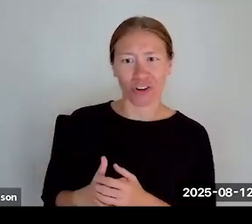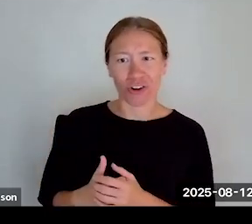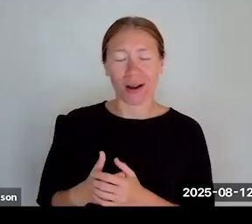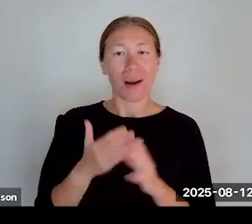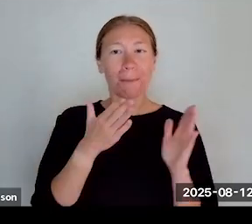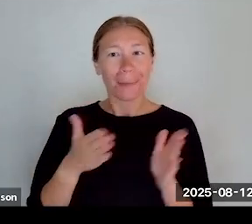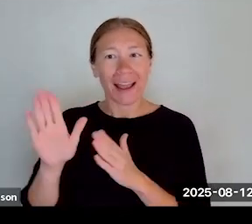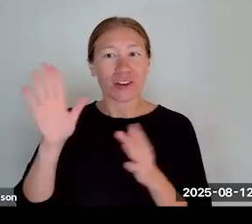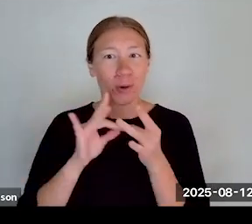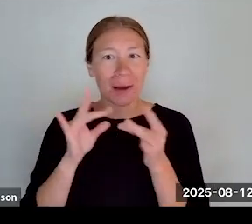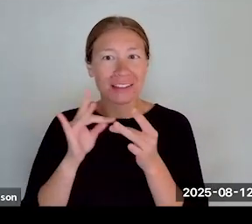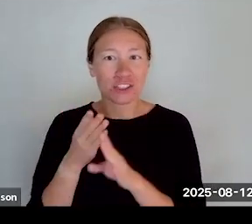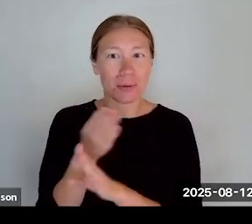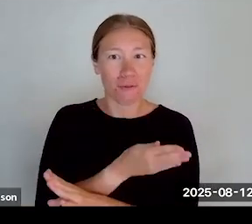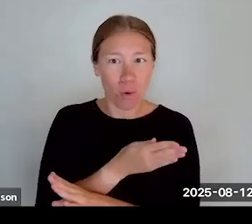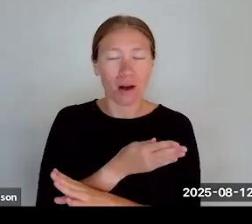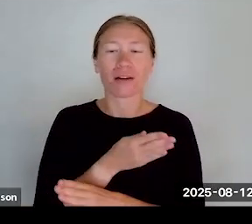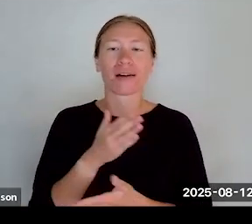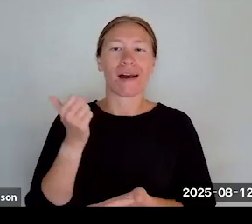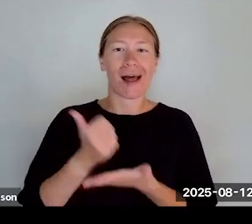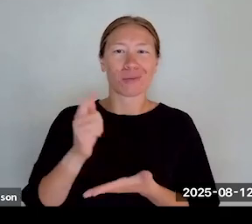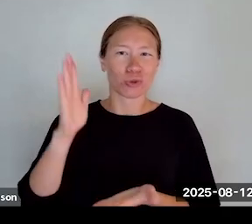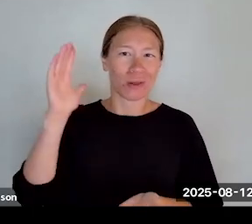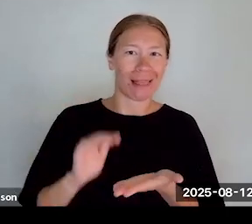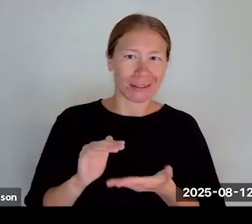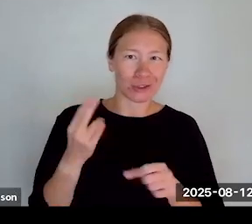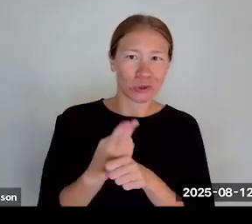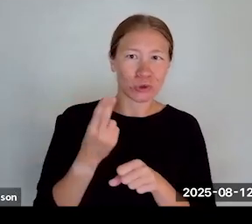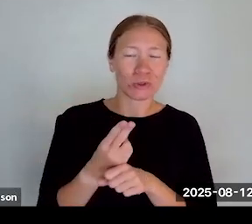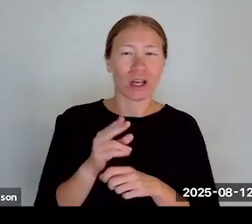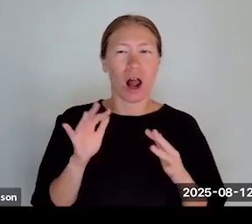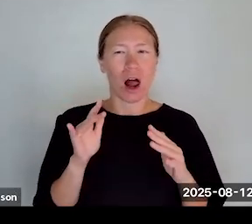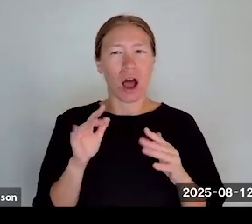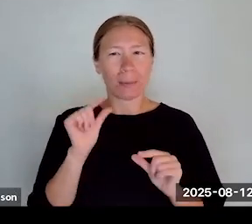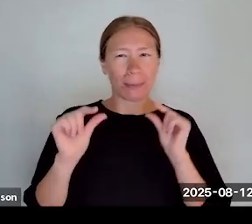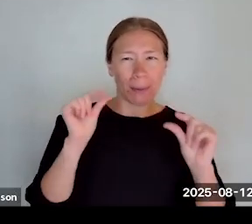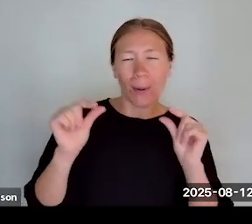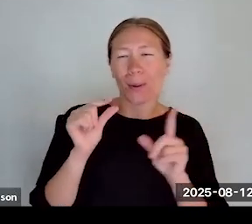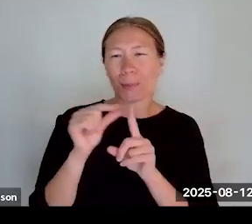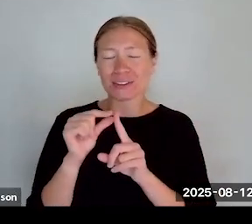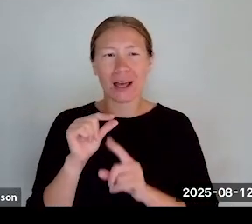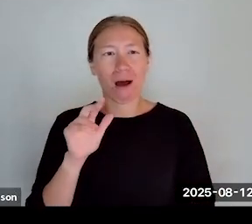you're less likely to rely on filler words, such as um or uh, as you have a clear understanding